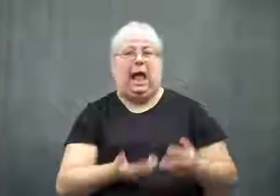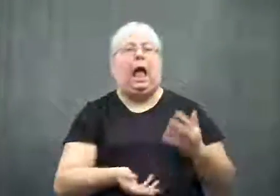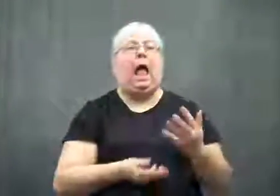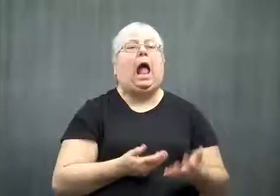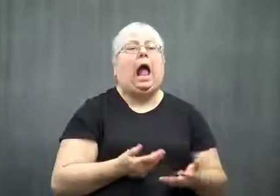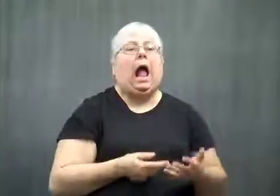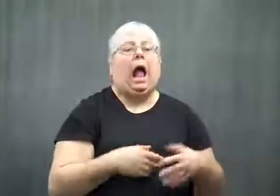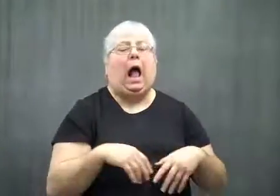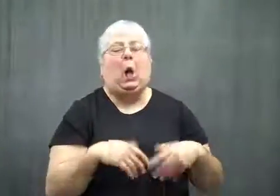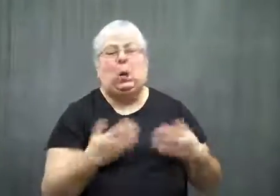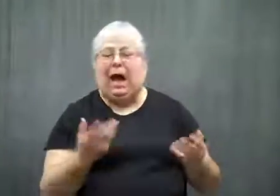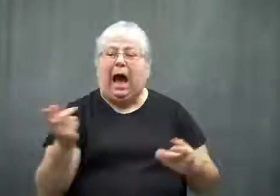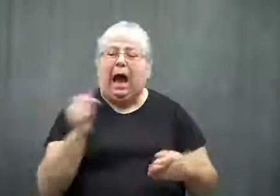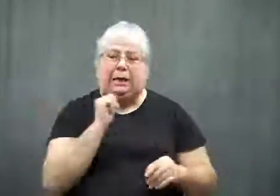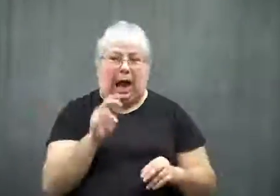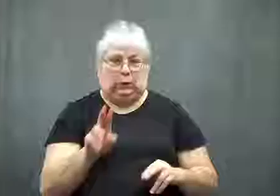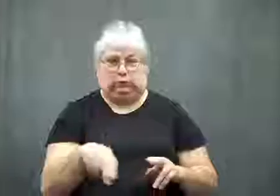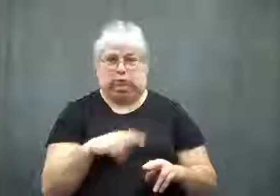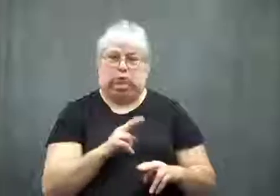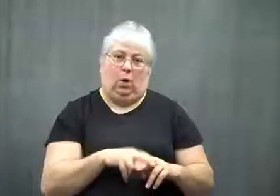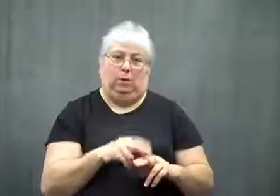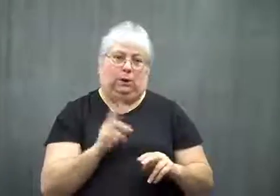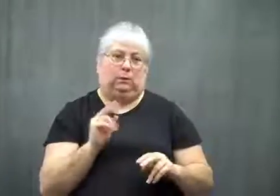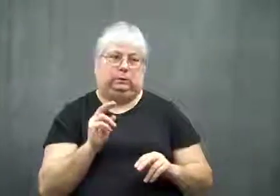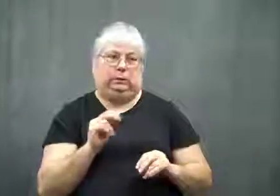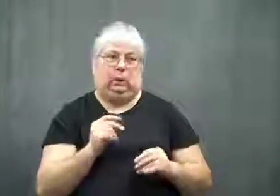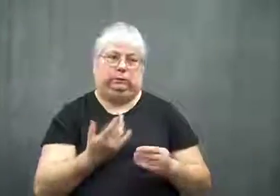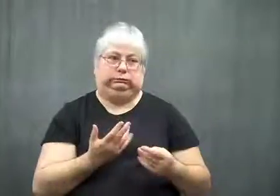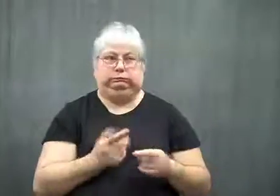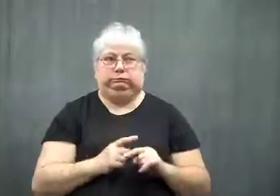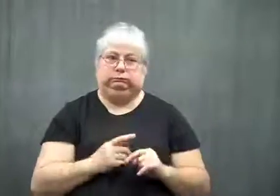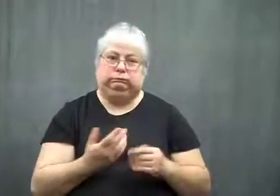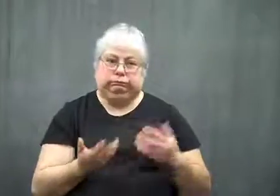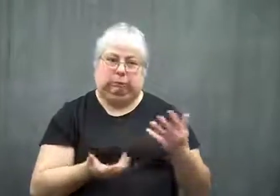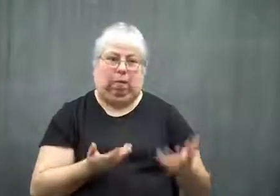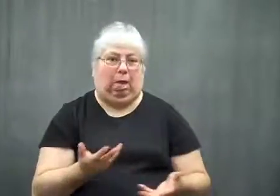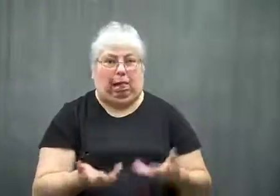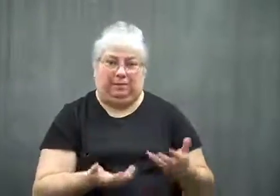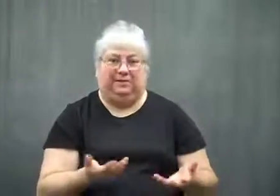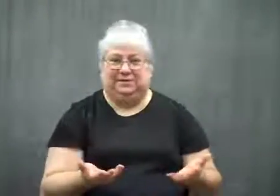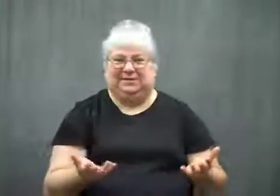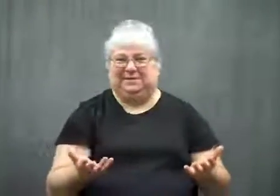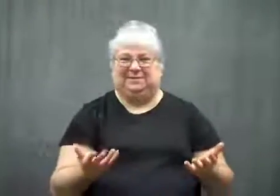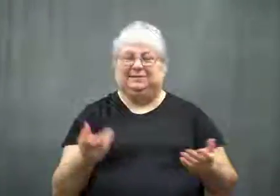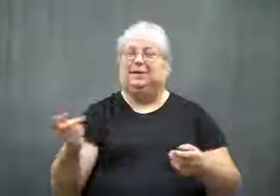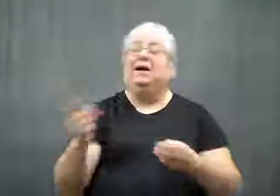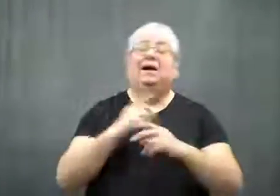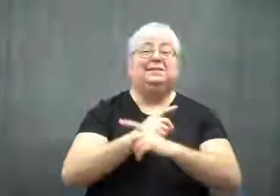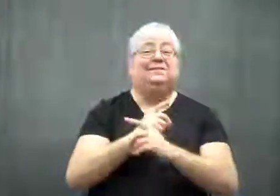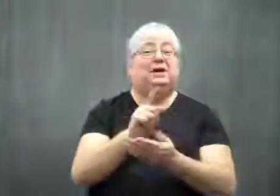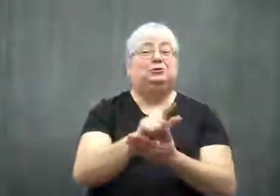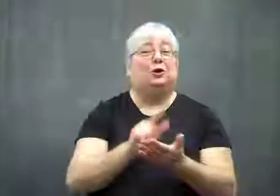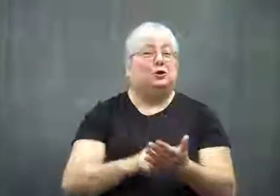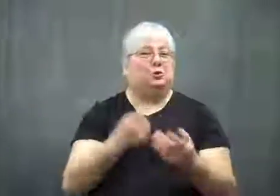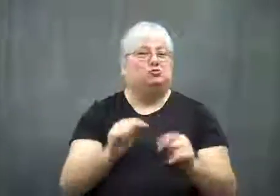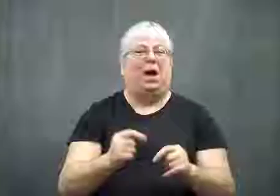He had to admit the care Jackson was given was abnormal.